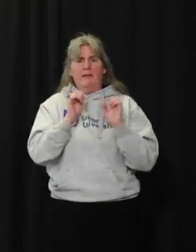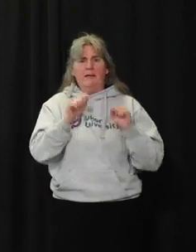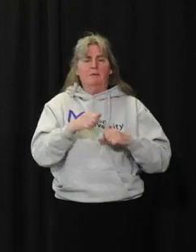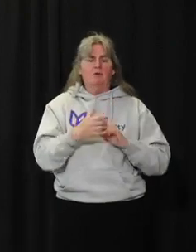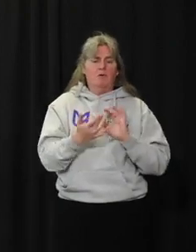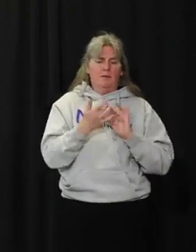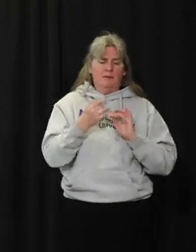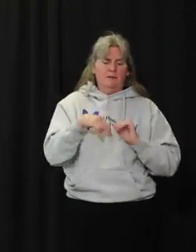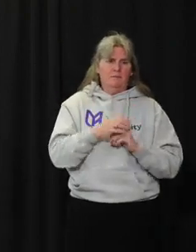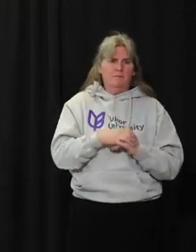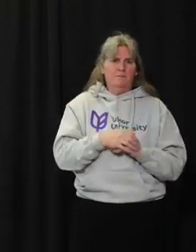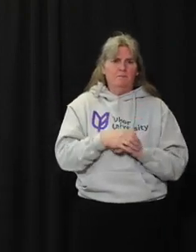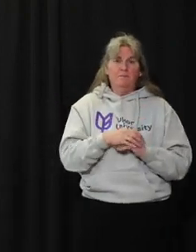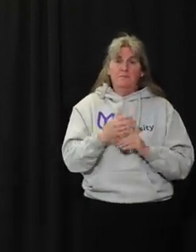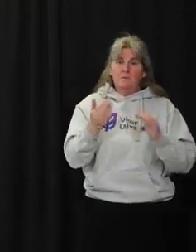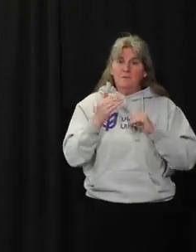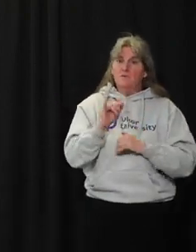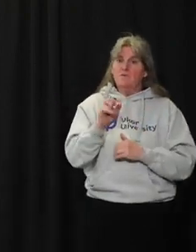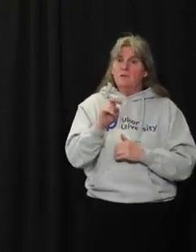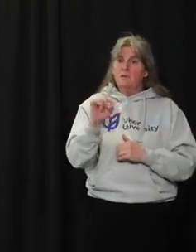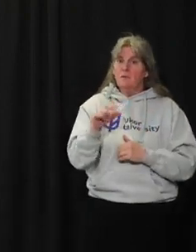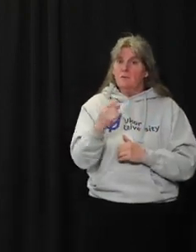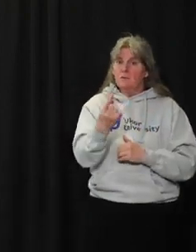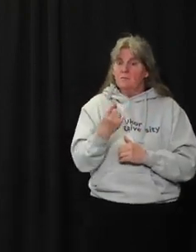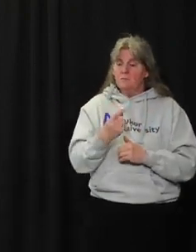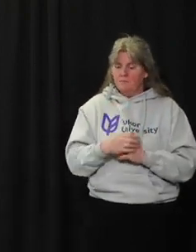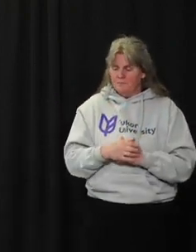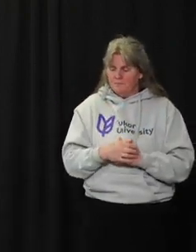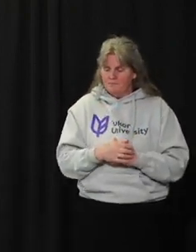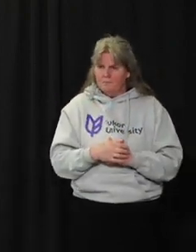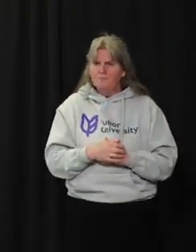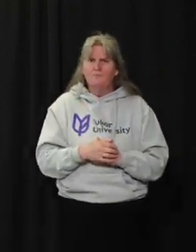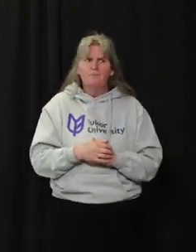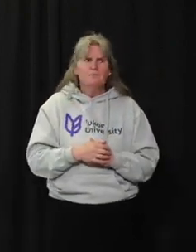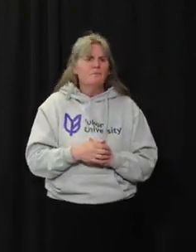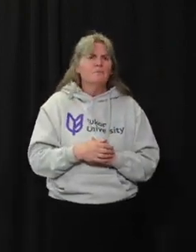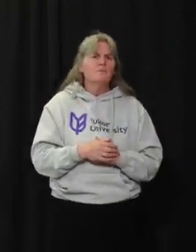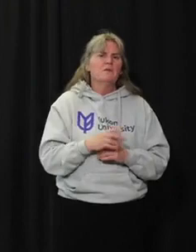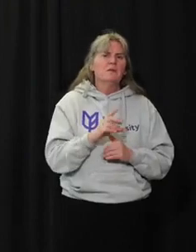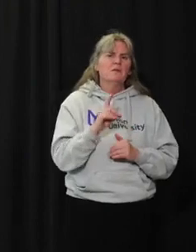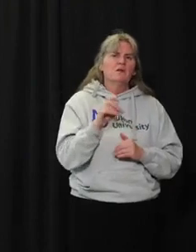Thanks. Next question, Jane? Reporter: And Dr Hanley